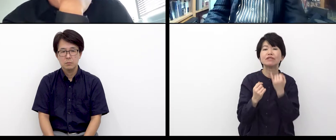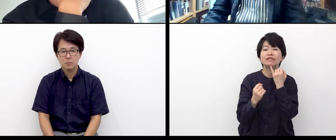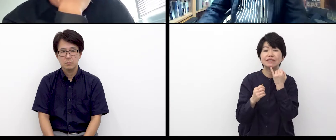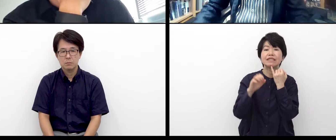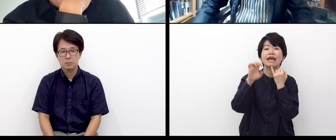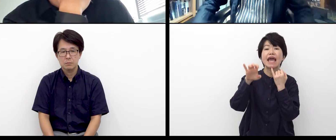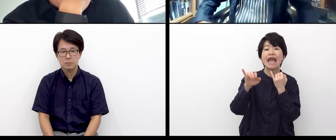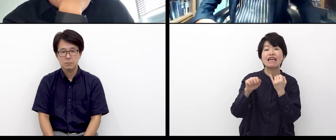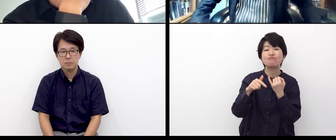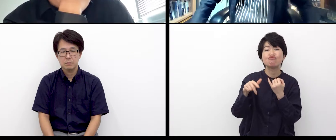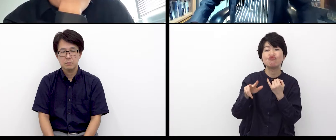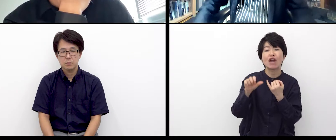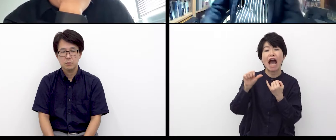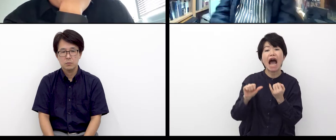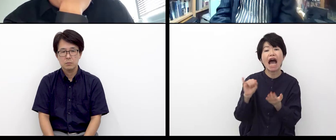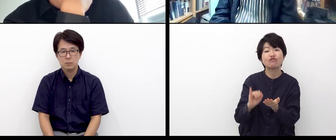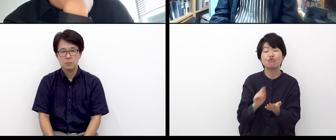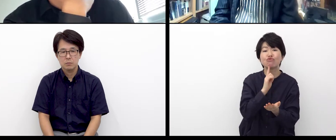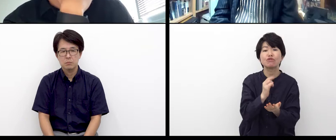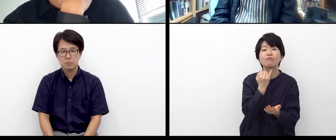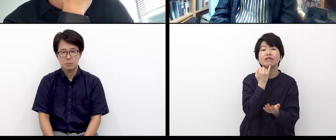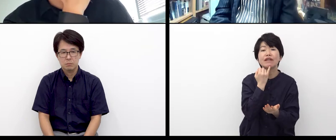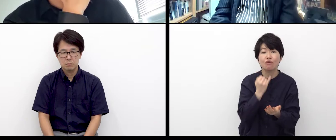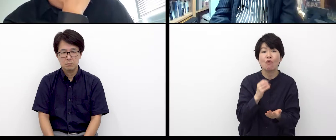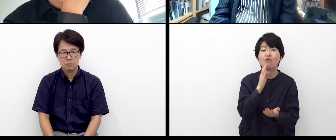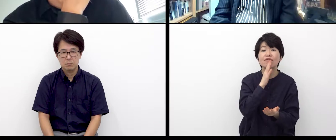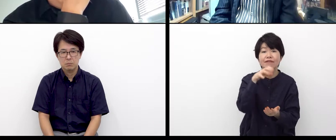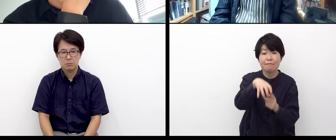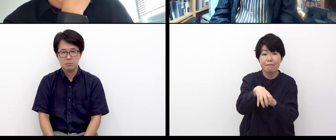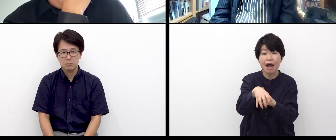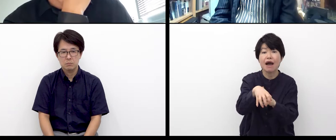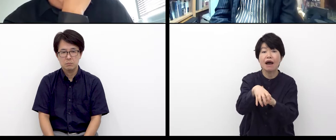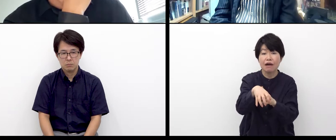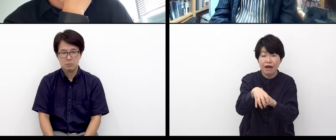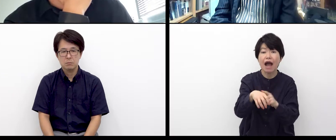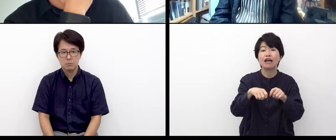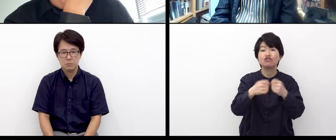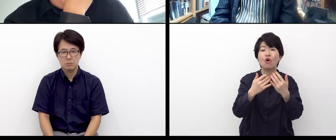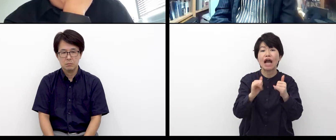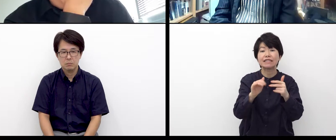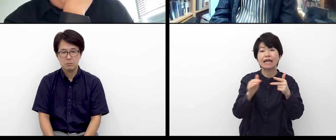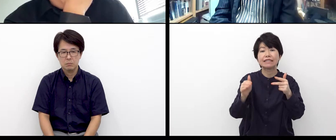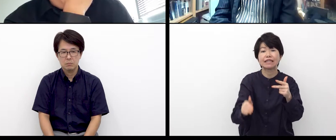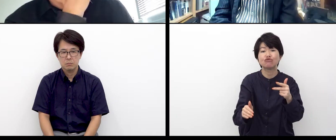and its real field is special needs home. It’s for people with, for example, developmental disorder, or intellectual deficit.